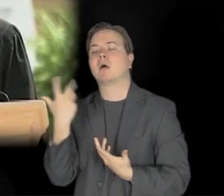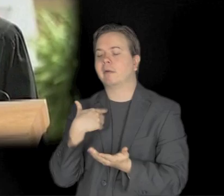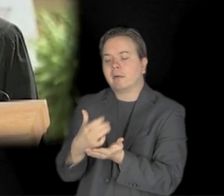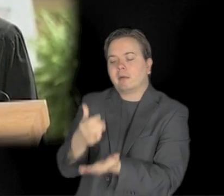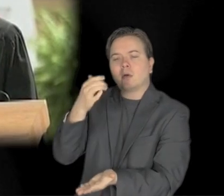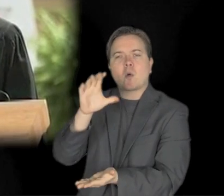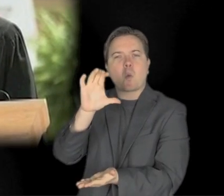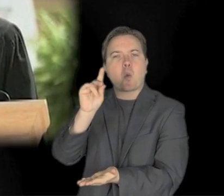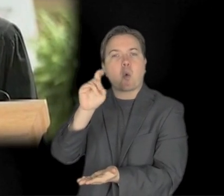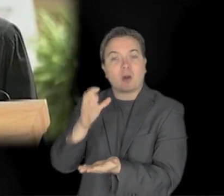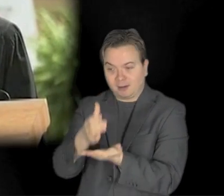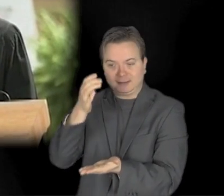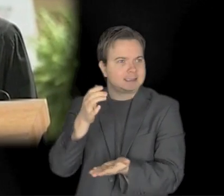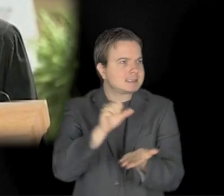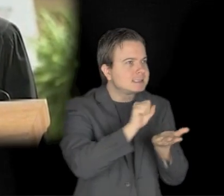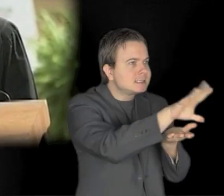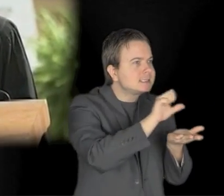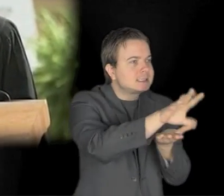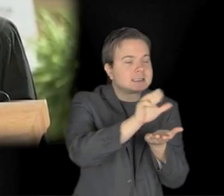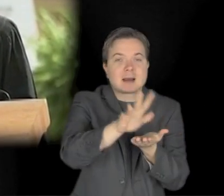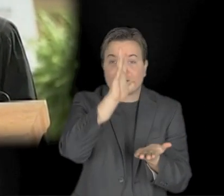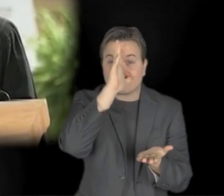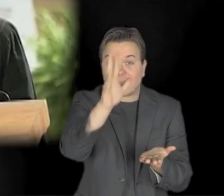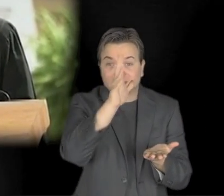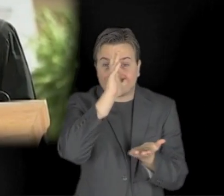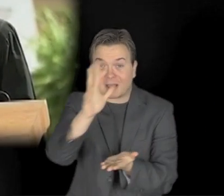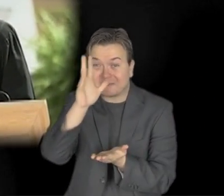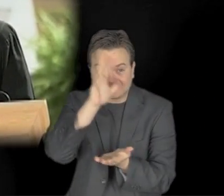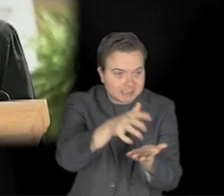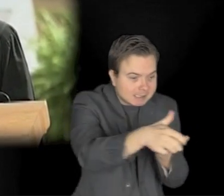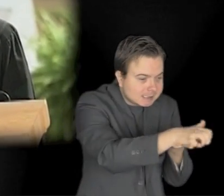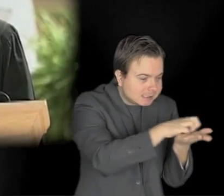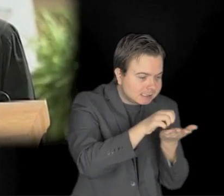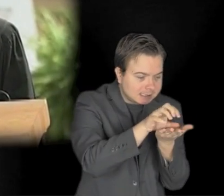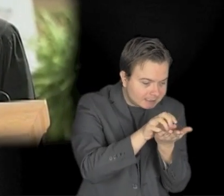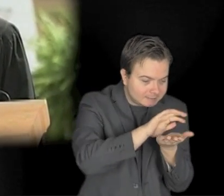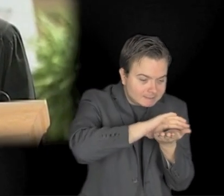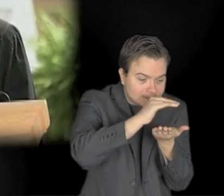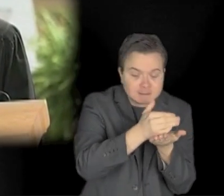for the 5¢ deposits to buy food with, and I would walk the 7 miles across town every